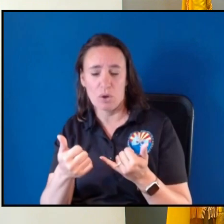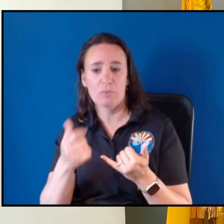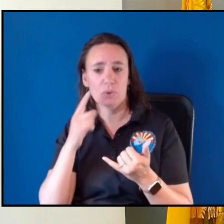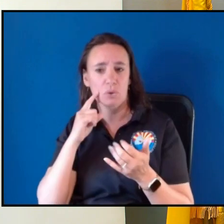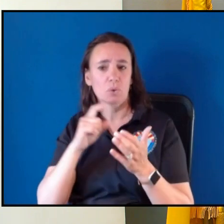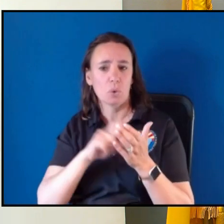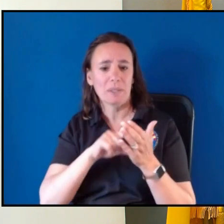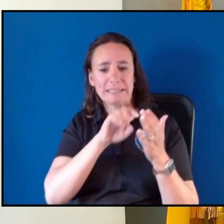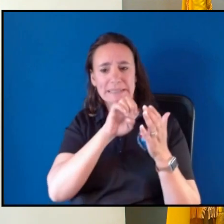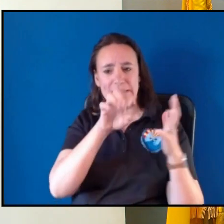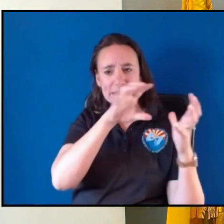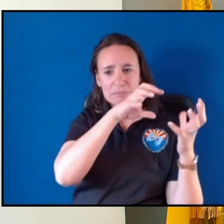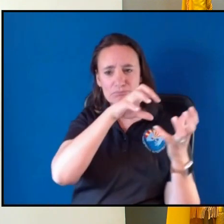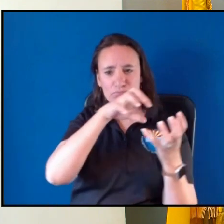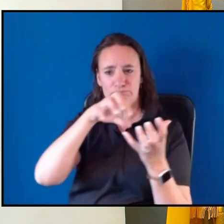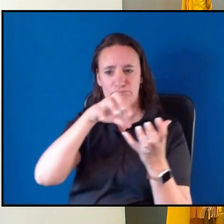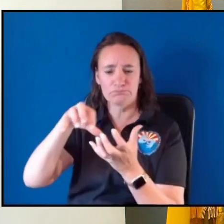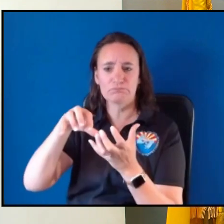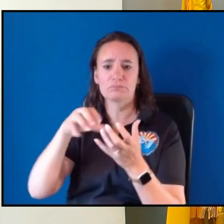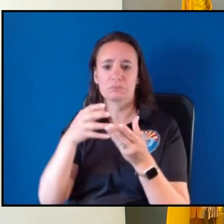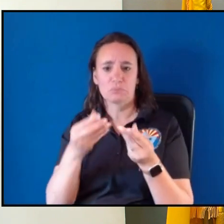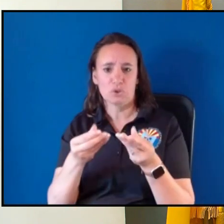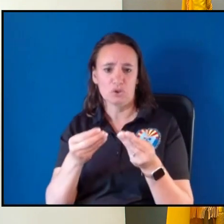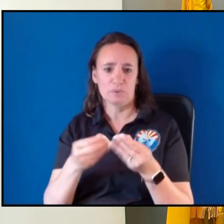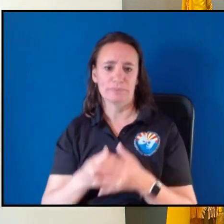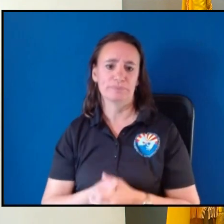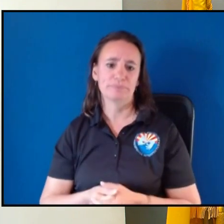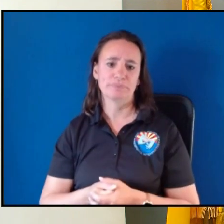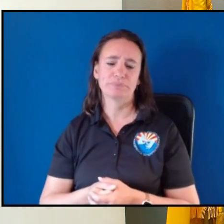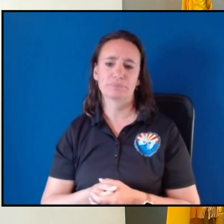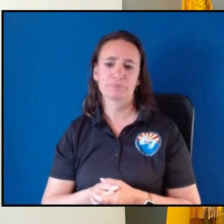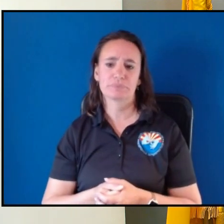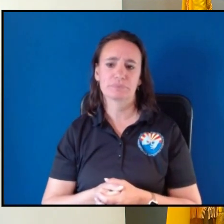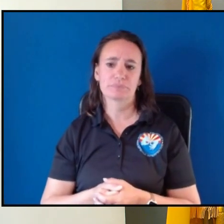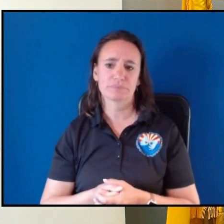What we're looking at here is we're kind of focused on moisture.